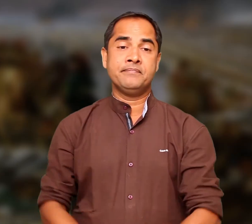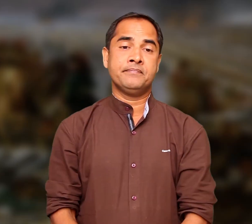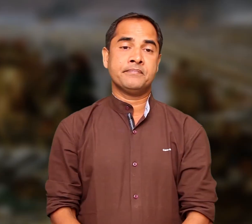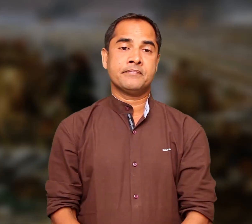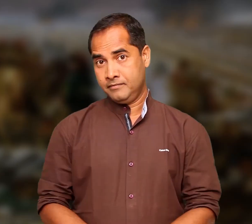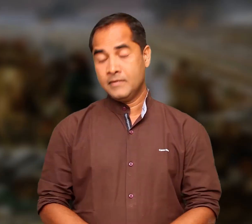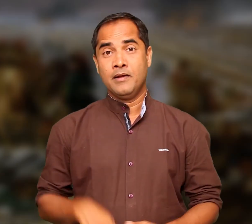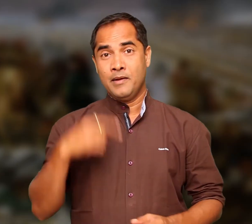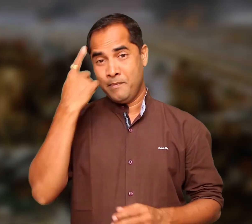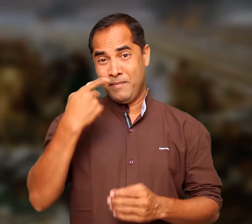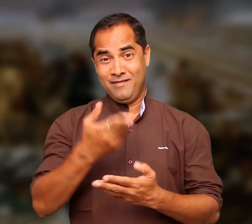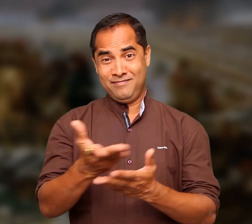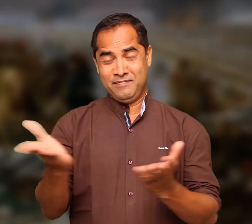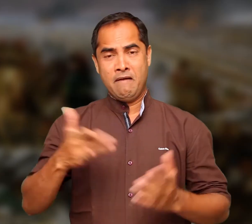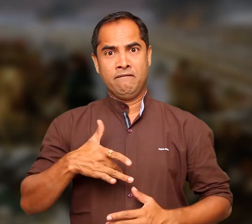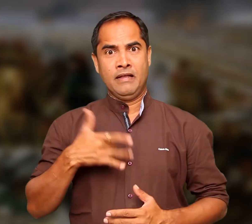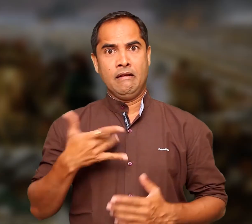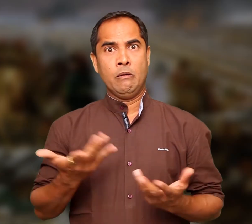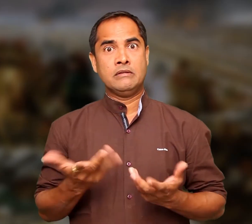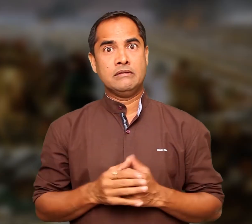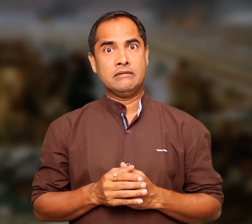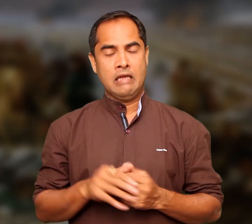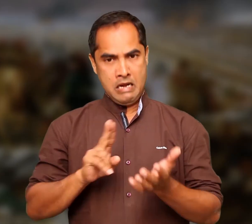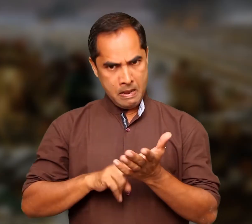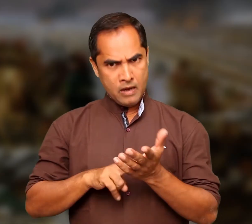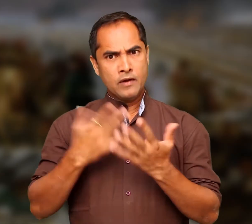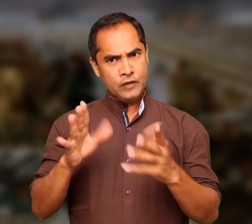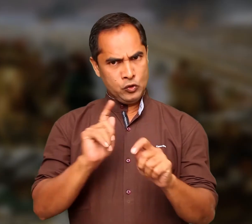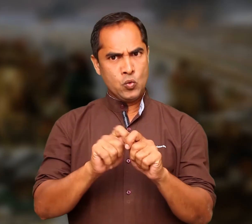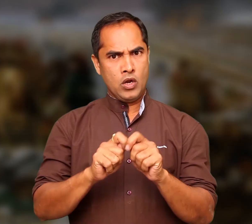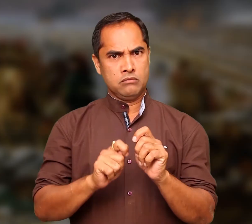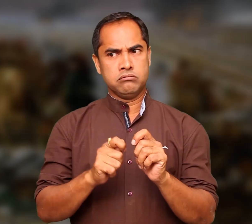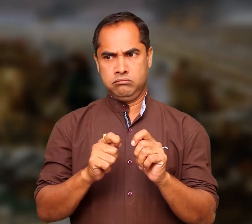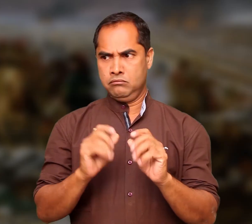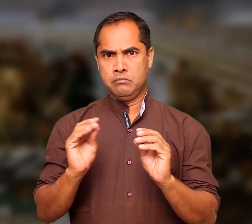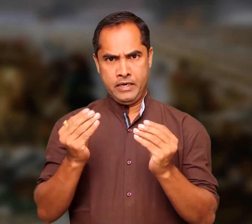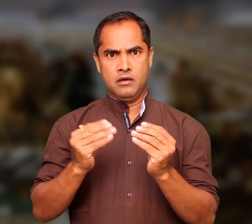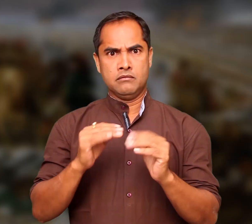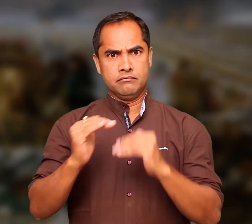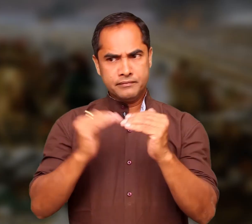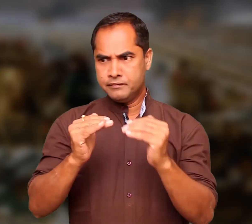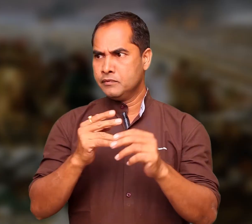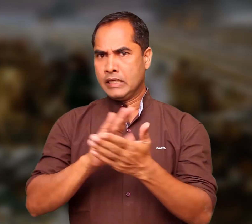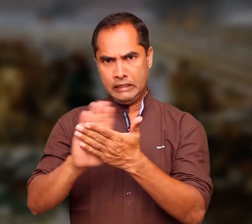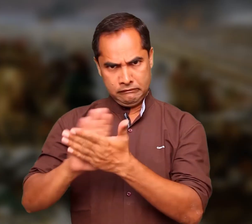towards these changes? Napoleon did do a lot of administrative work - making